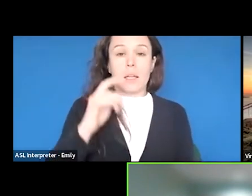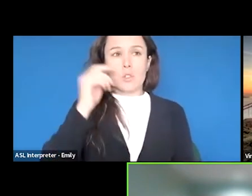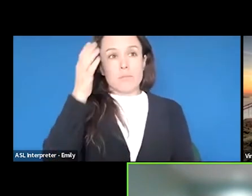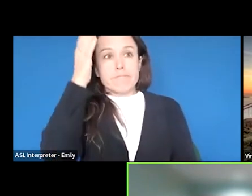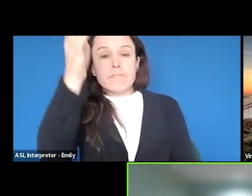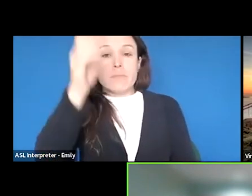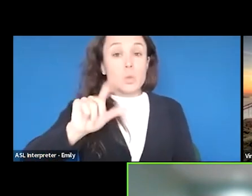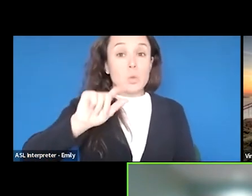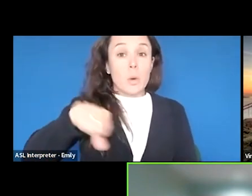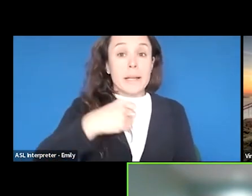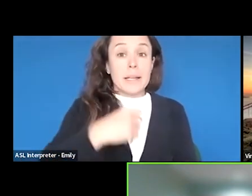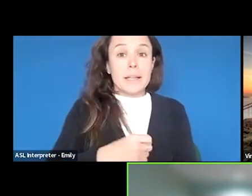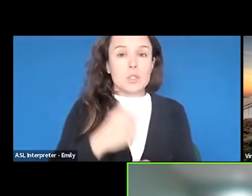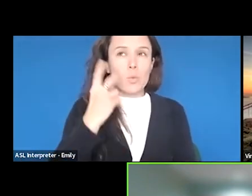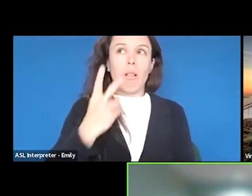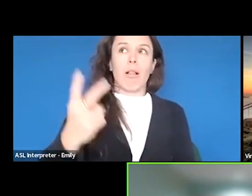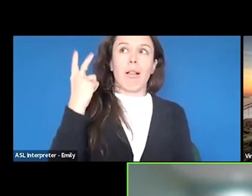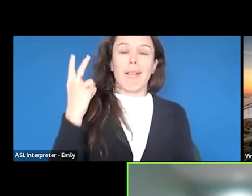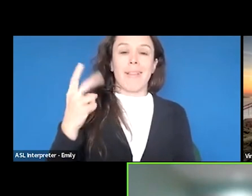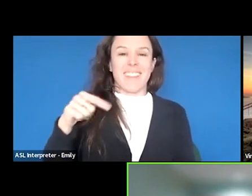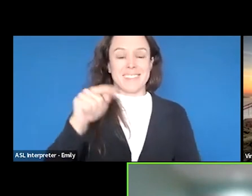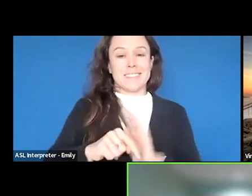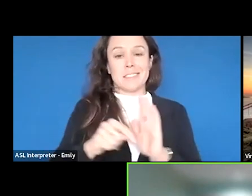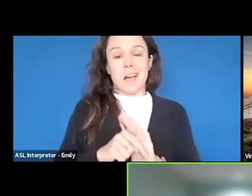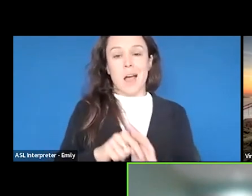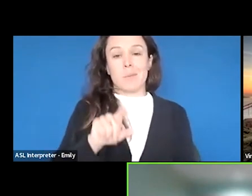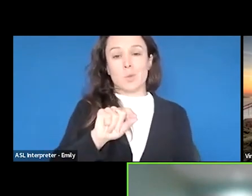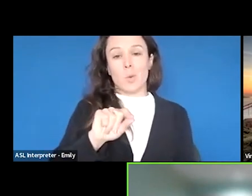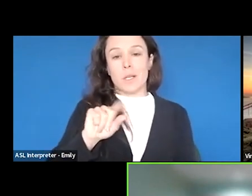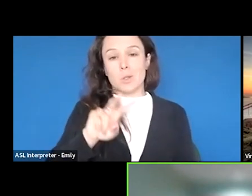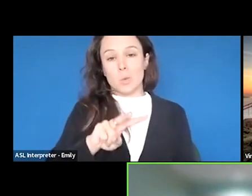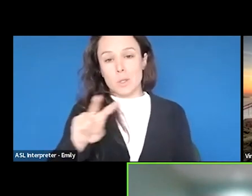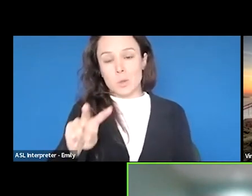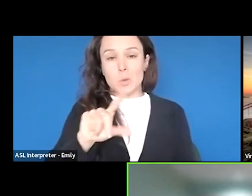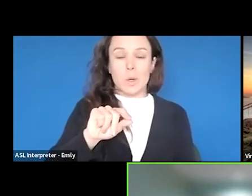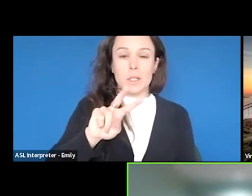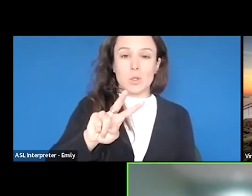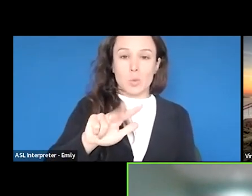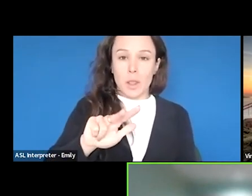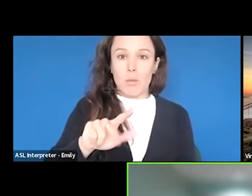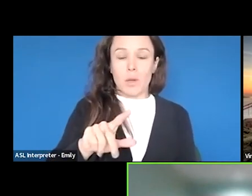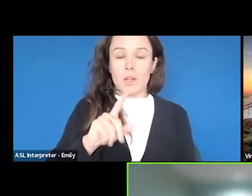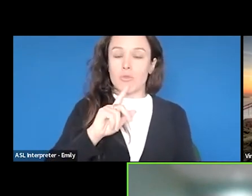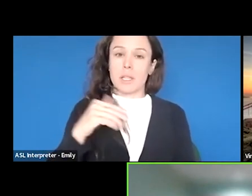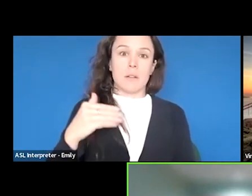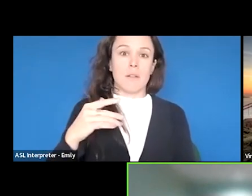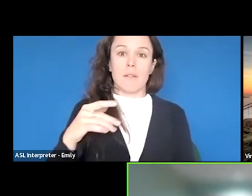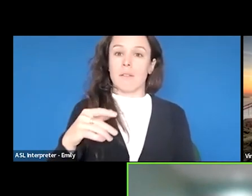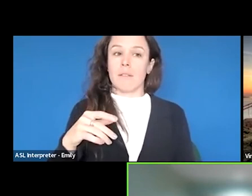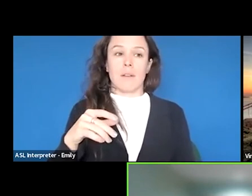kind of remember this era 2022 - 2023 as the age that spawned huge changes in all